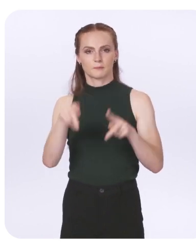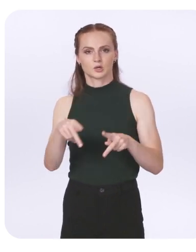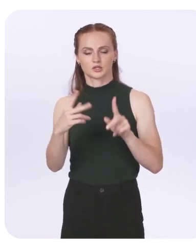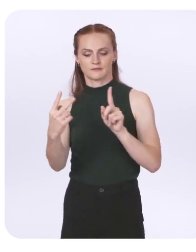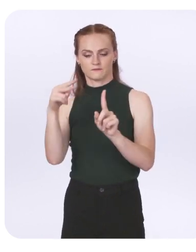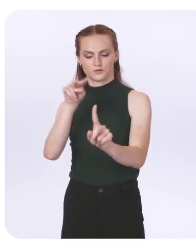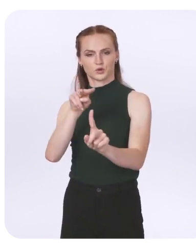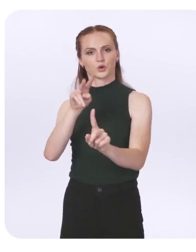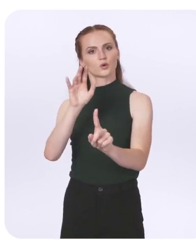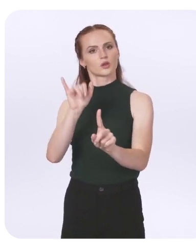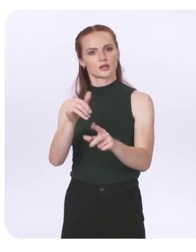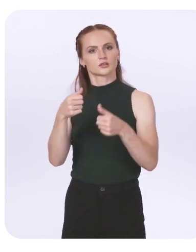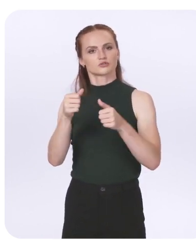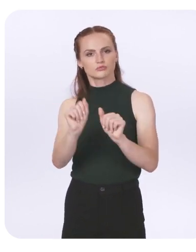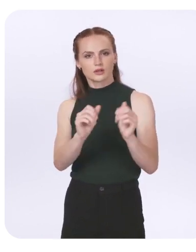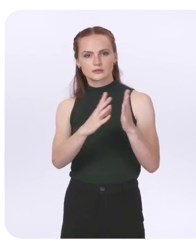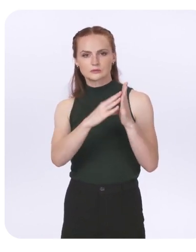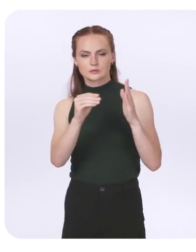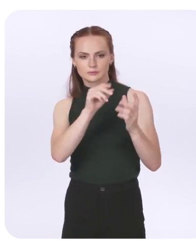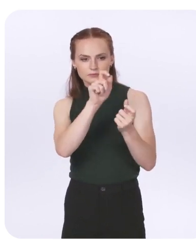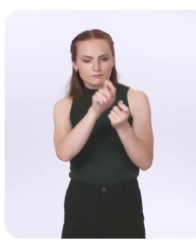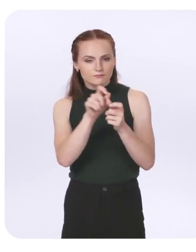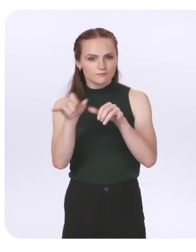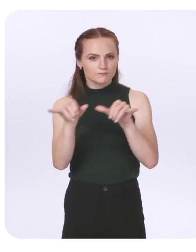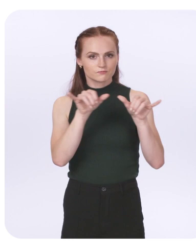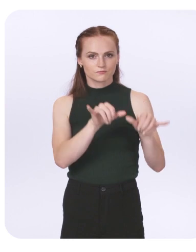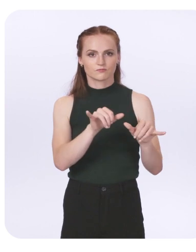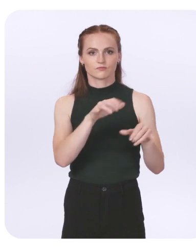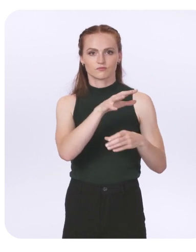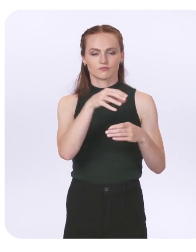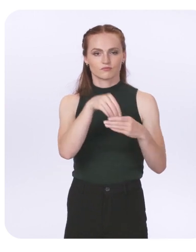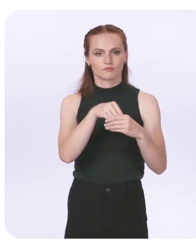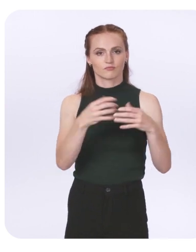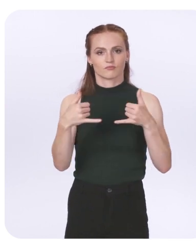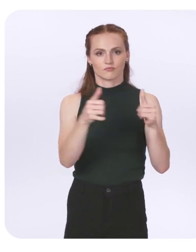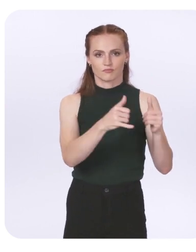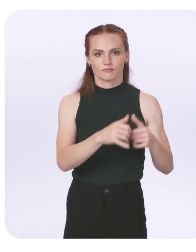and having the spectator built available from day one of our open alpha